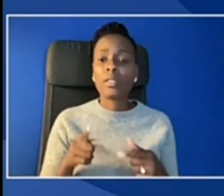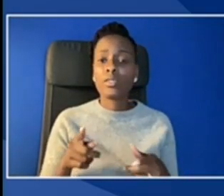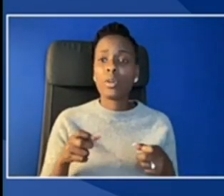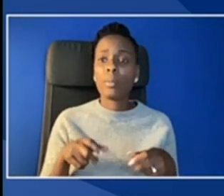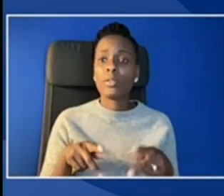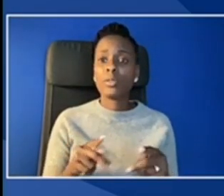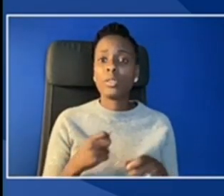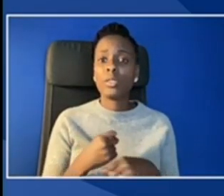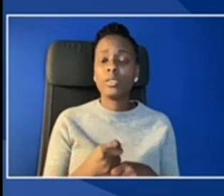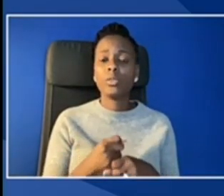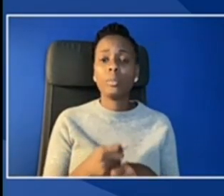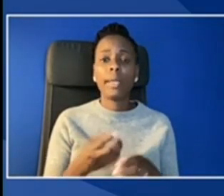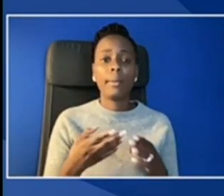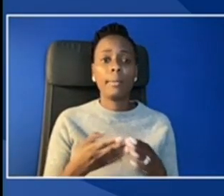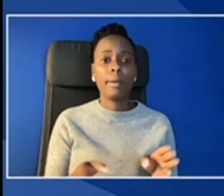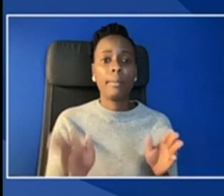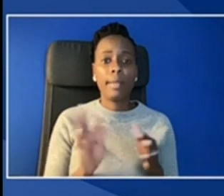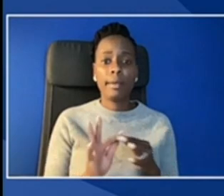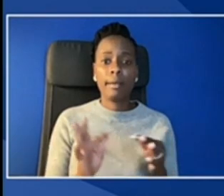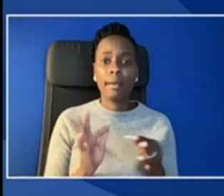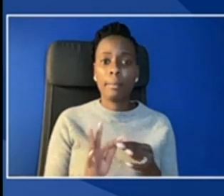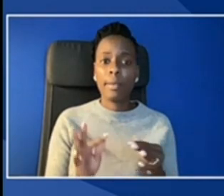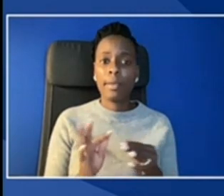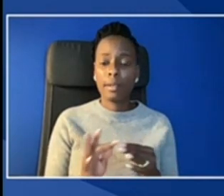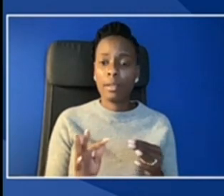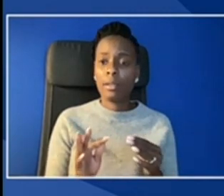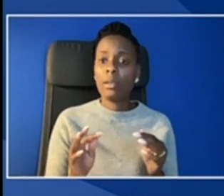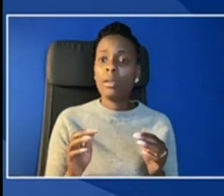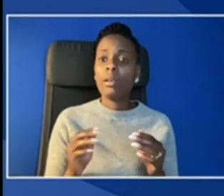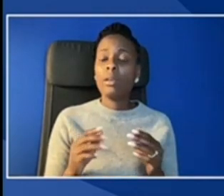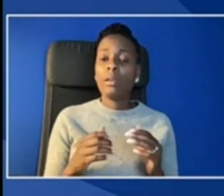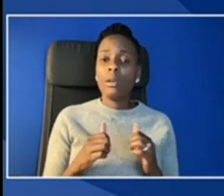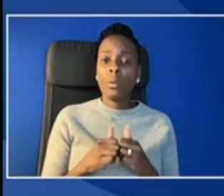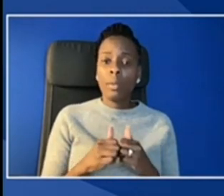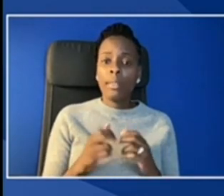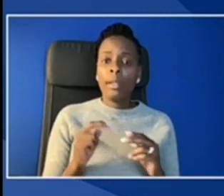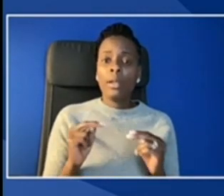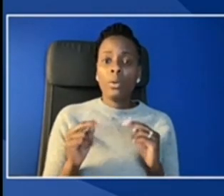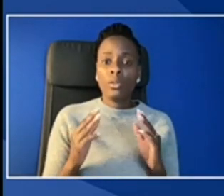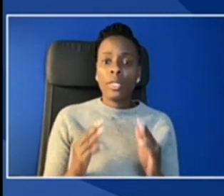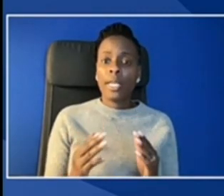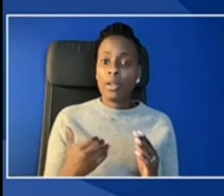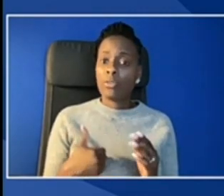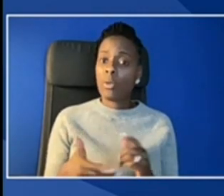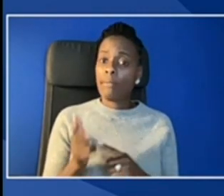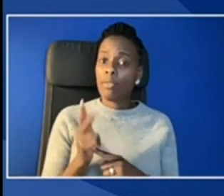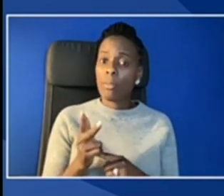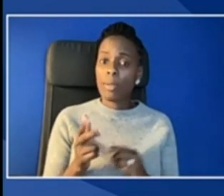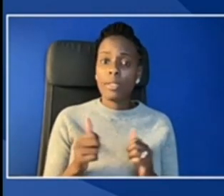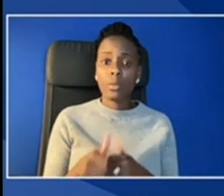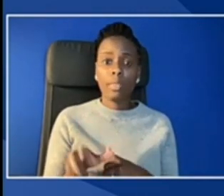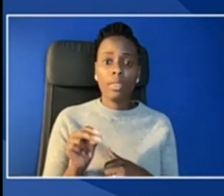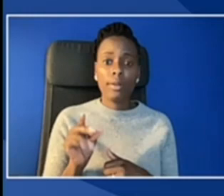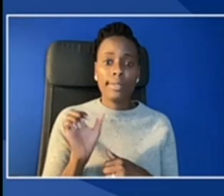public comment before the negotiators. You'll have three minutes with a 30-second warning, and your time begins right now.